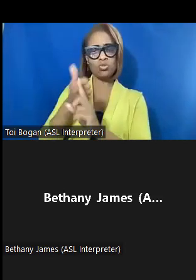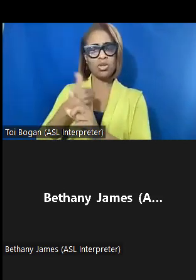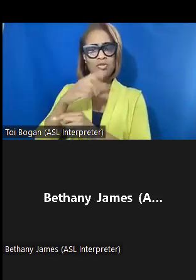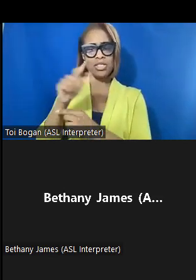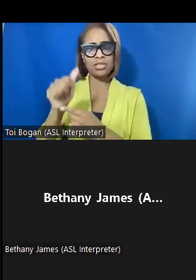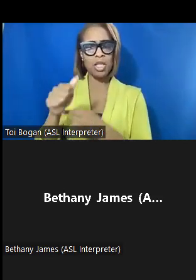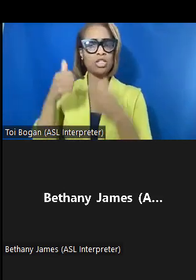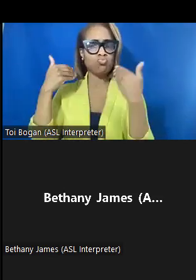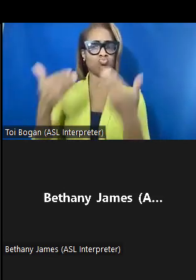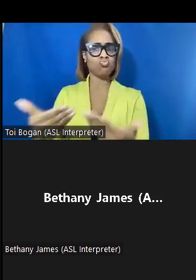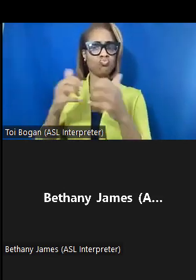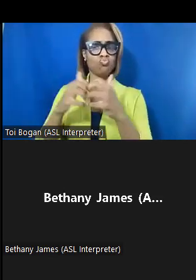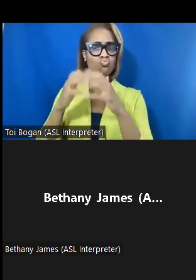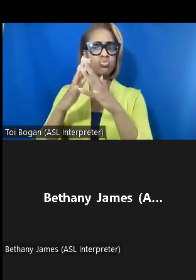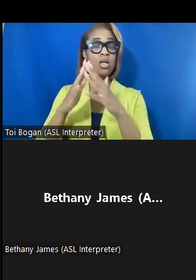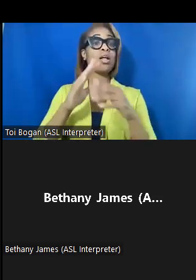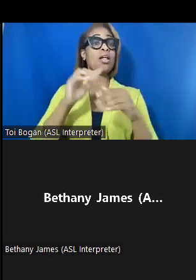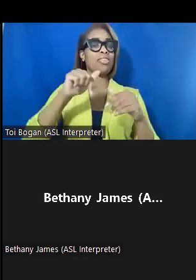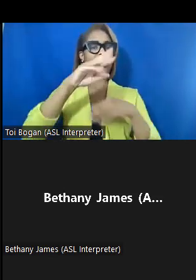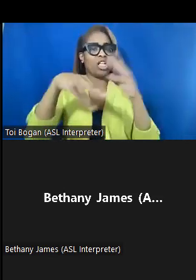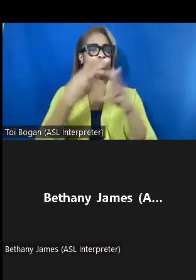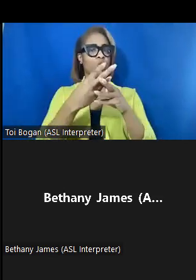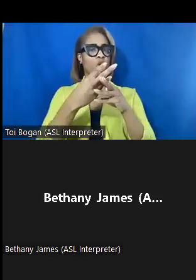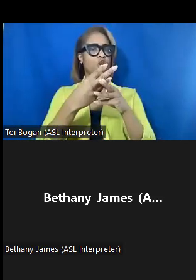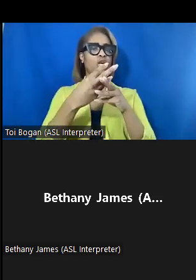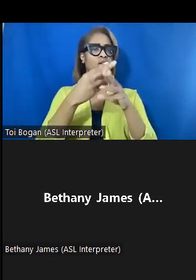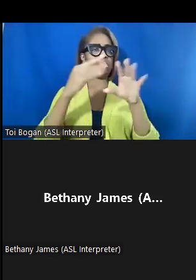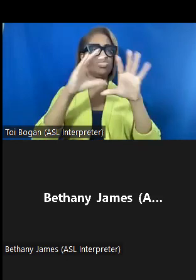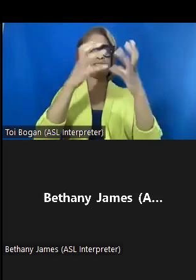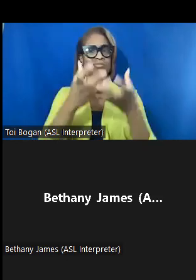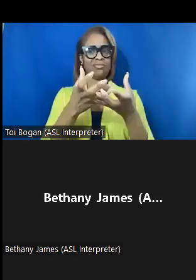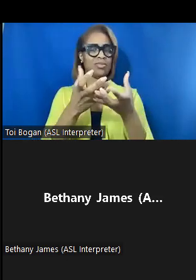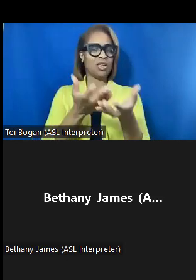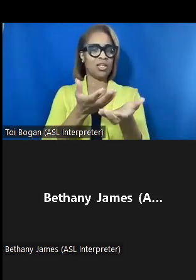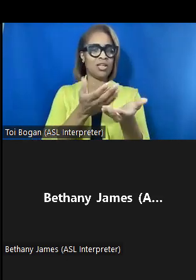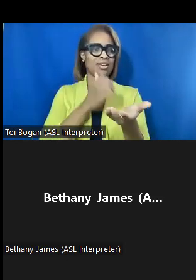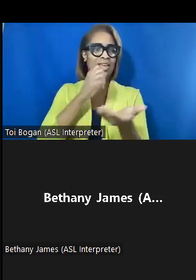And, you know, our world is built around not around an inclusive lens.